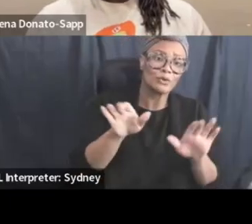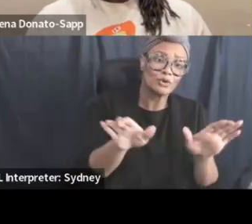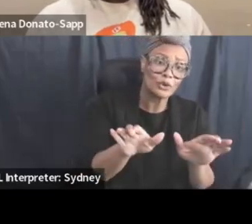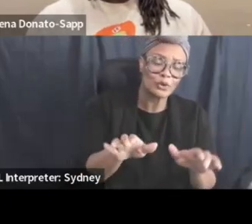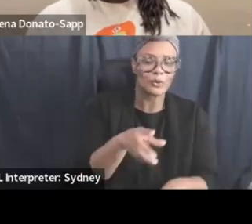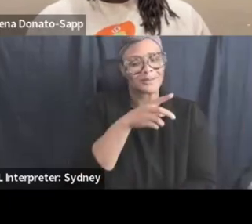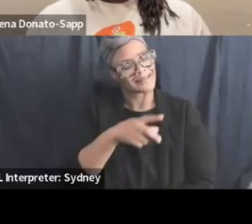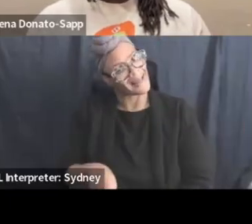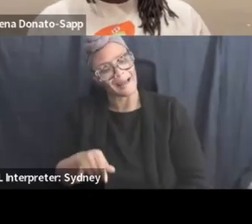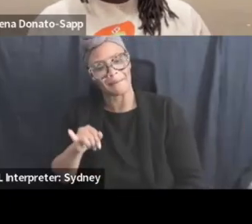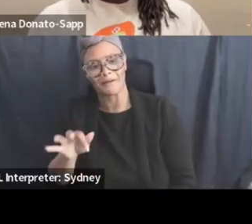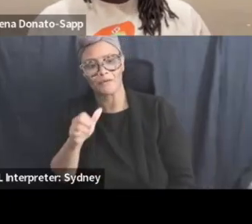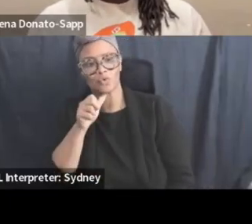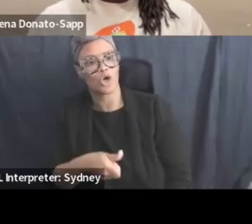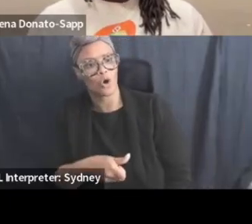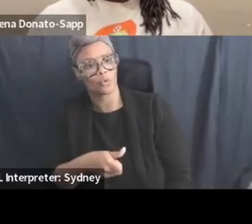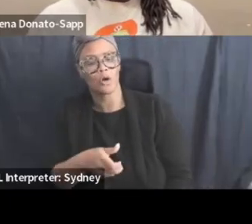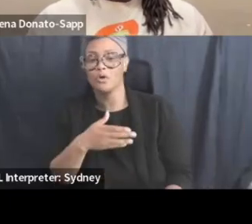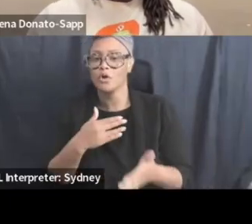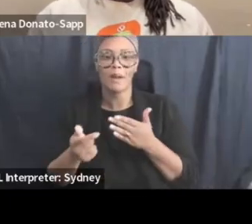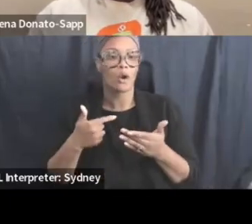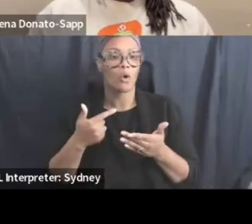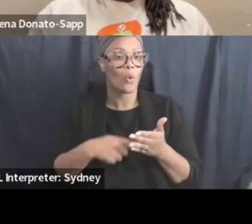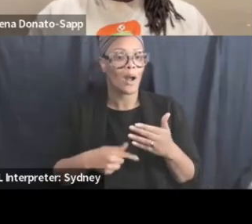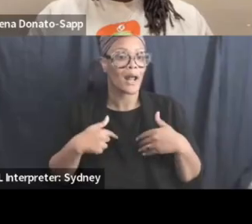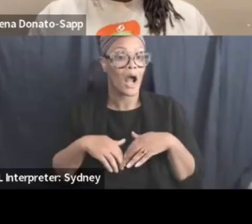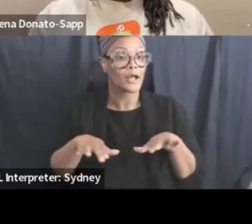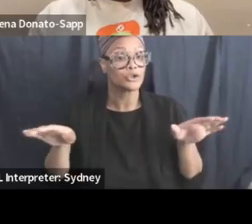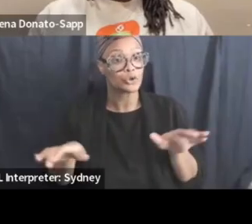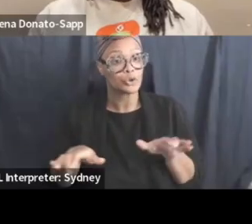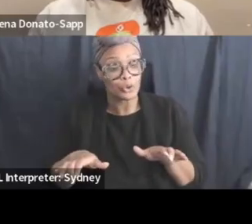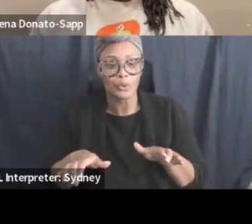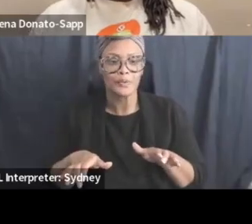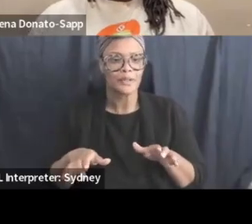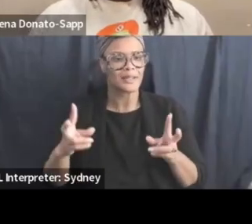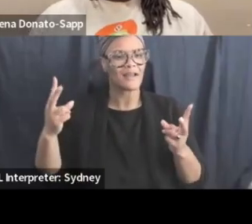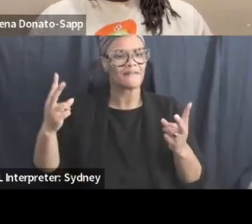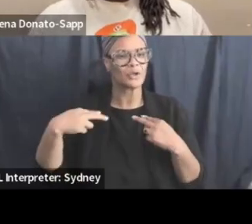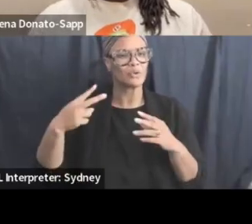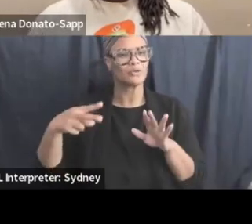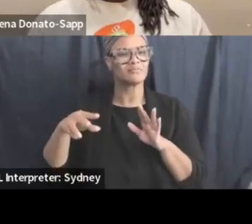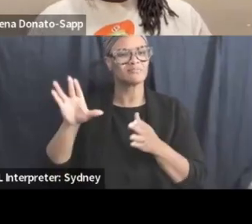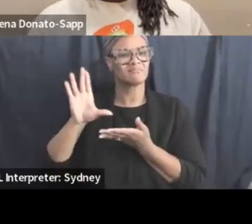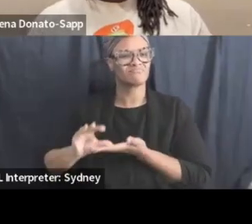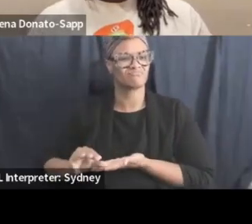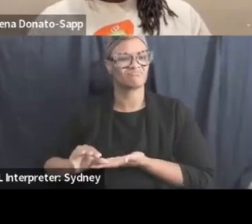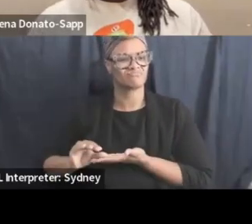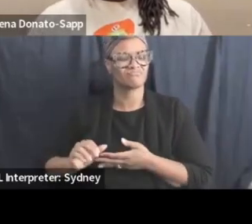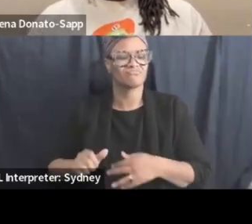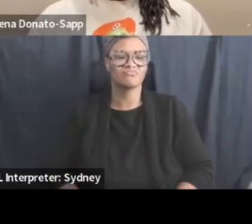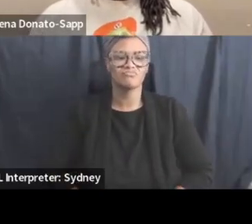it is only seen as less than. Um, and on the other hand, I have had a few experiences